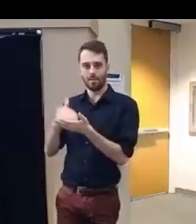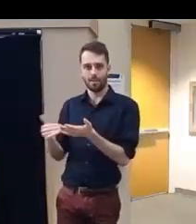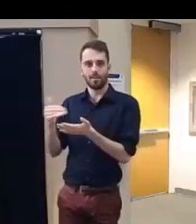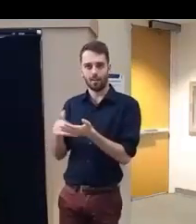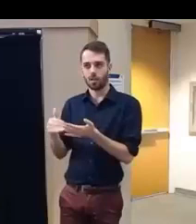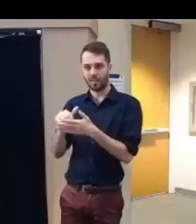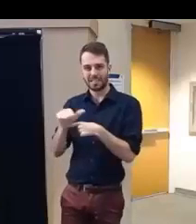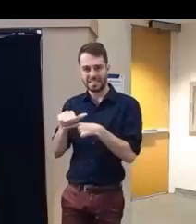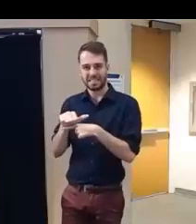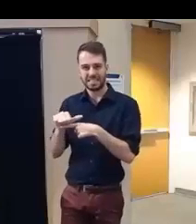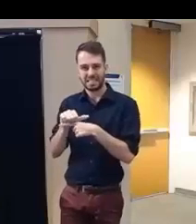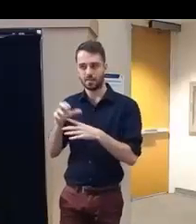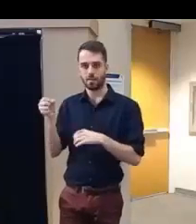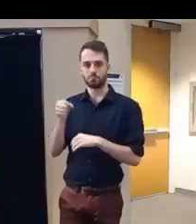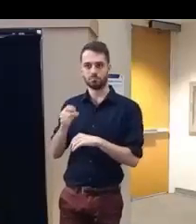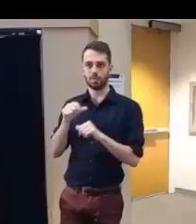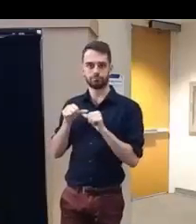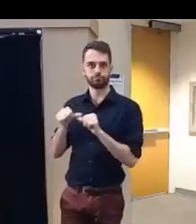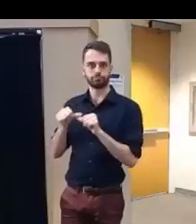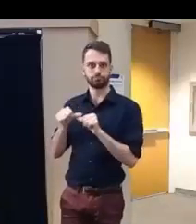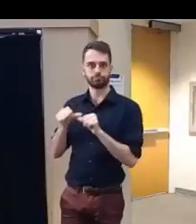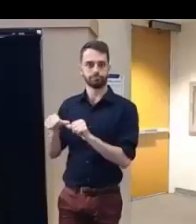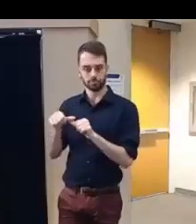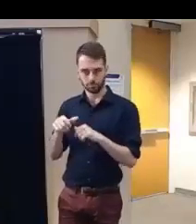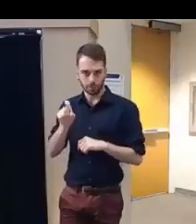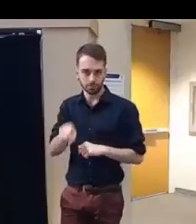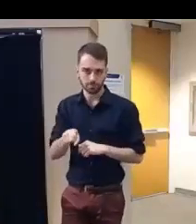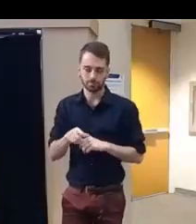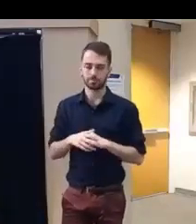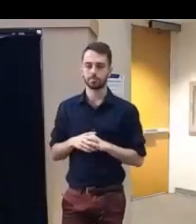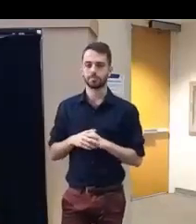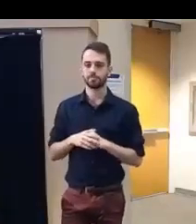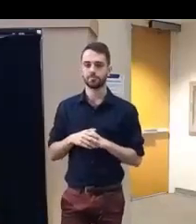environment to do so and and team members that communicate with each other that can really